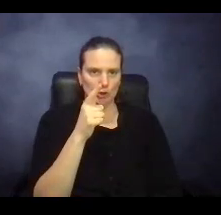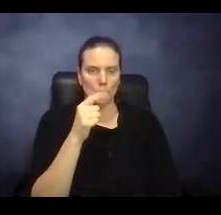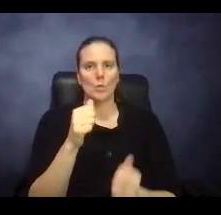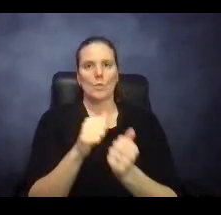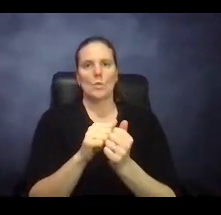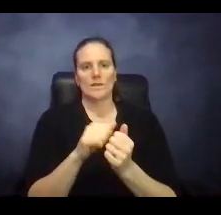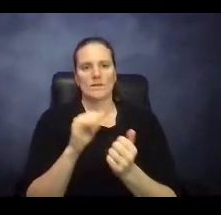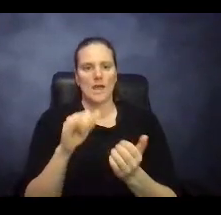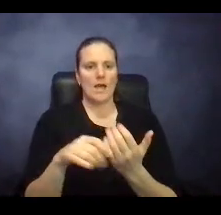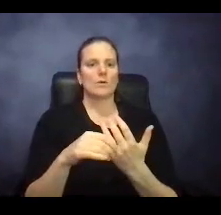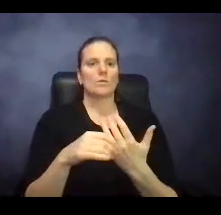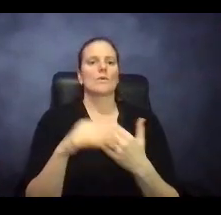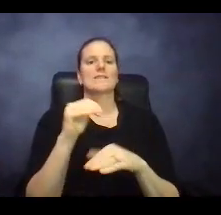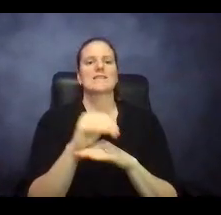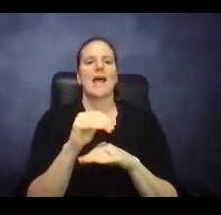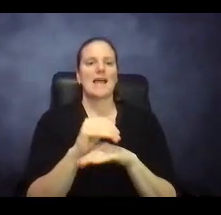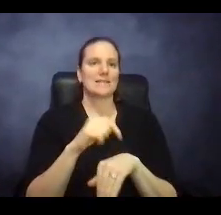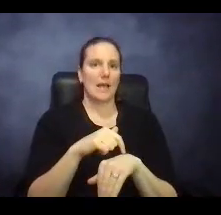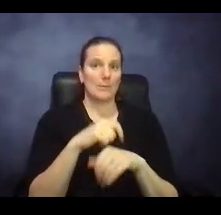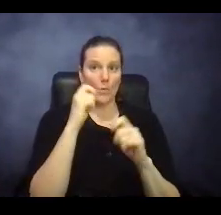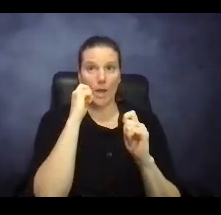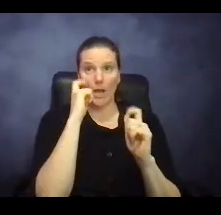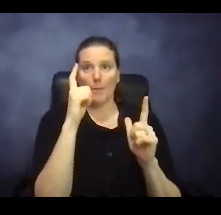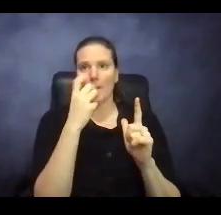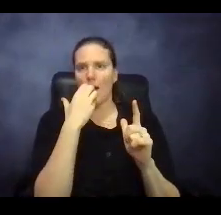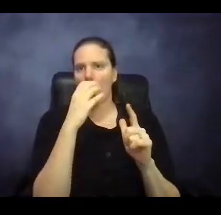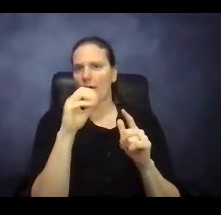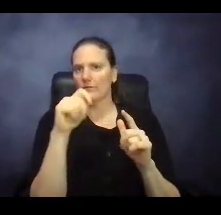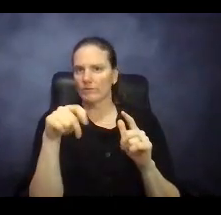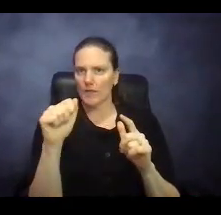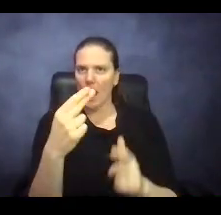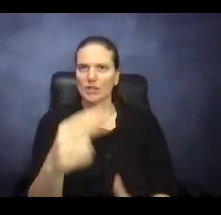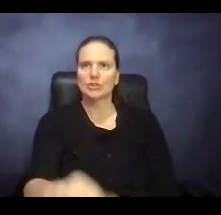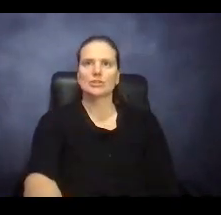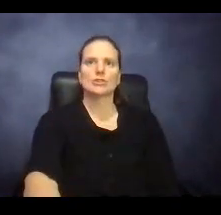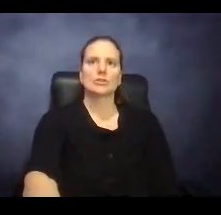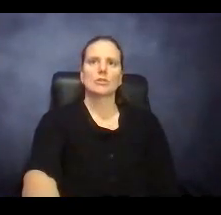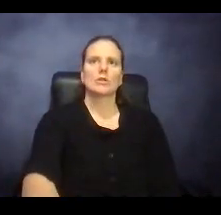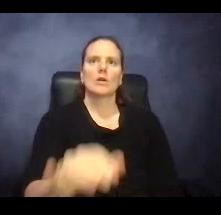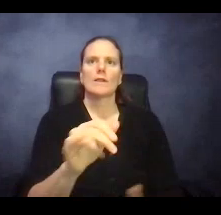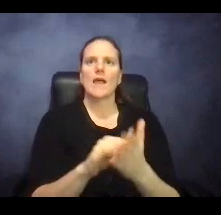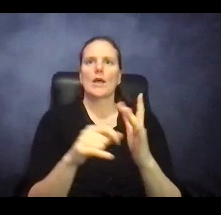and with your hot flashes. Protein stabilizes the blood sugar. So the goal, I put a wink phase here